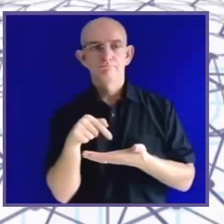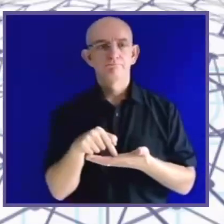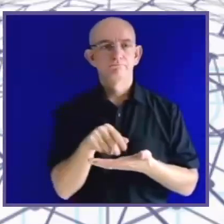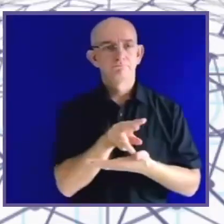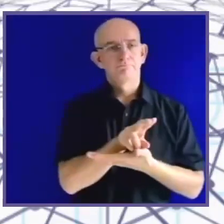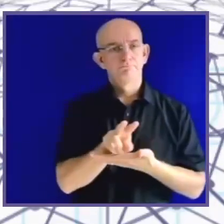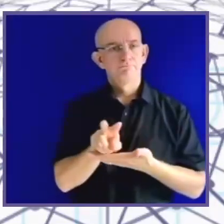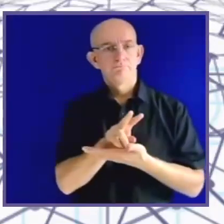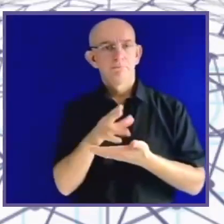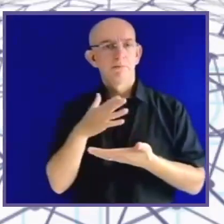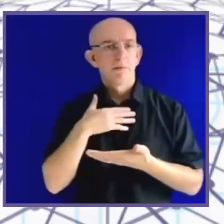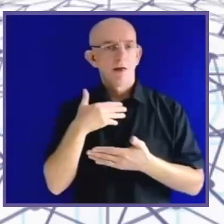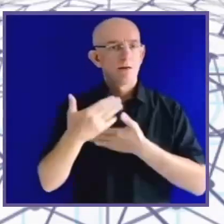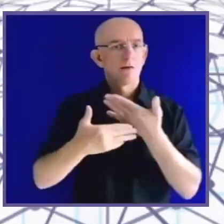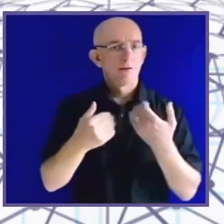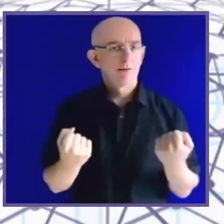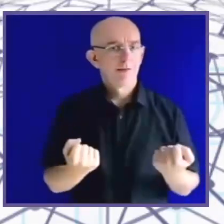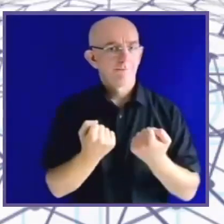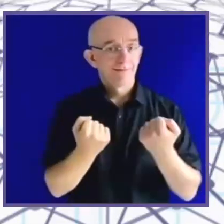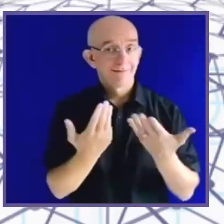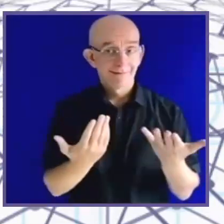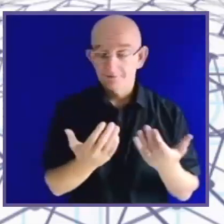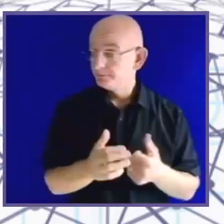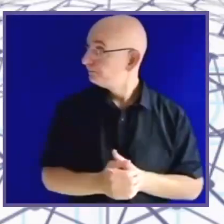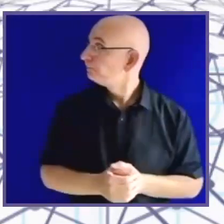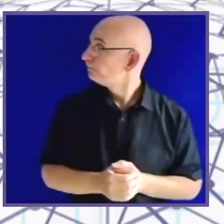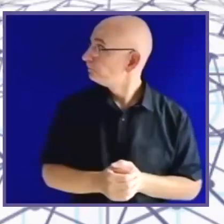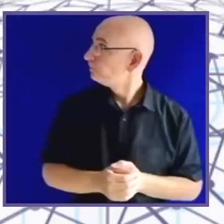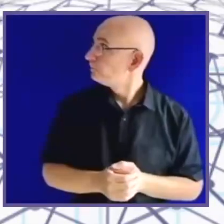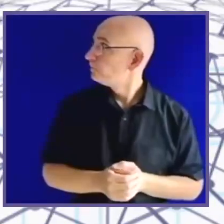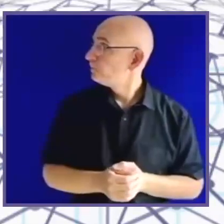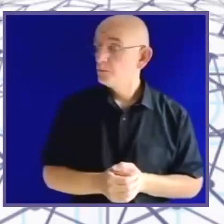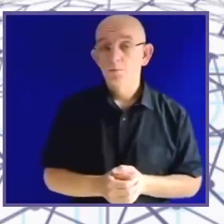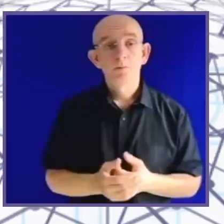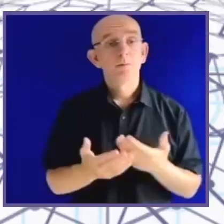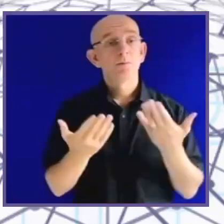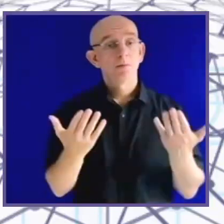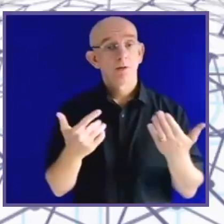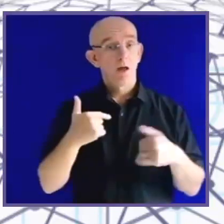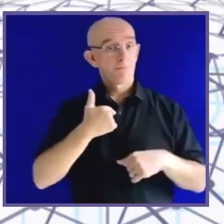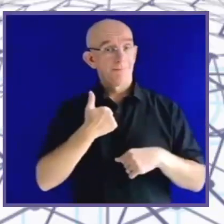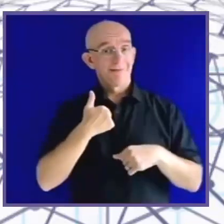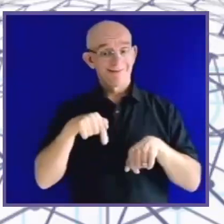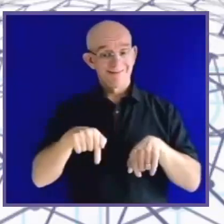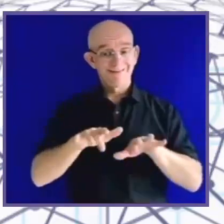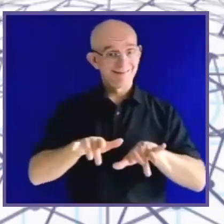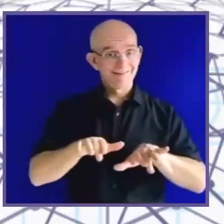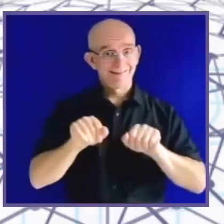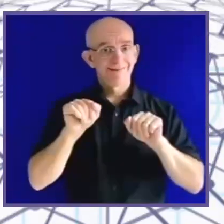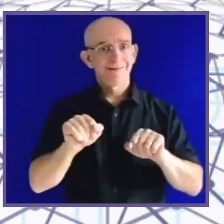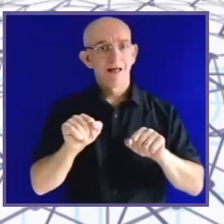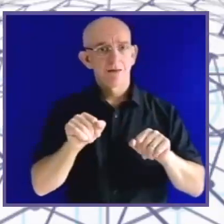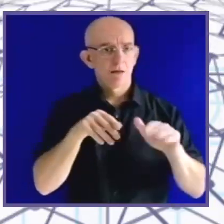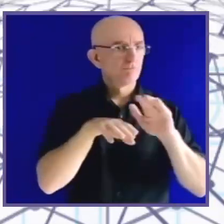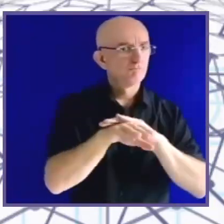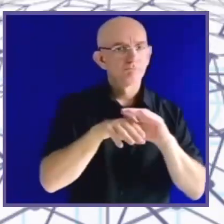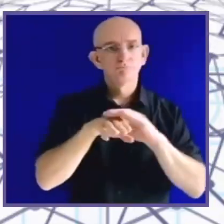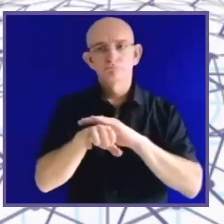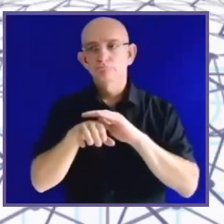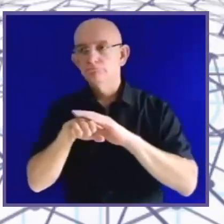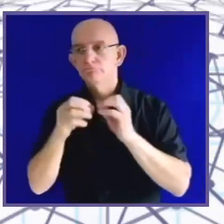to information and enable me perform my job assignments.